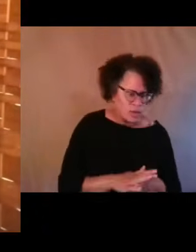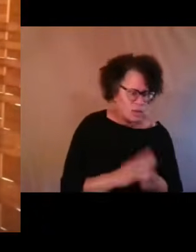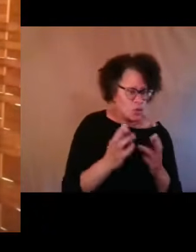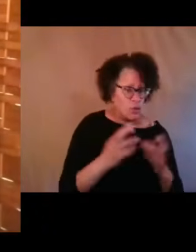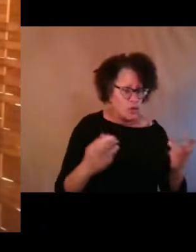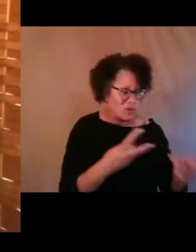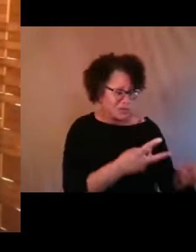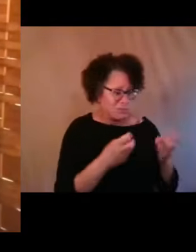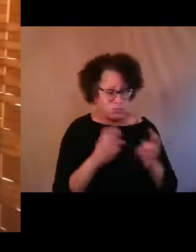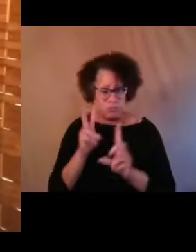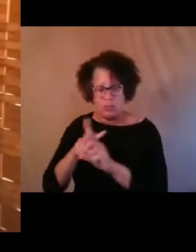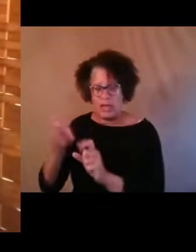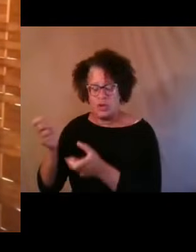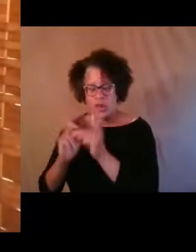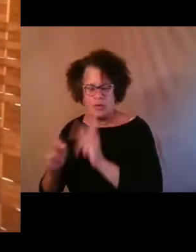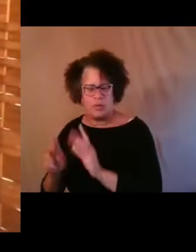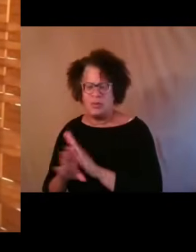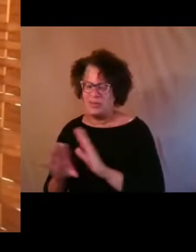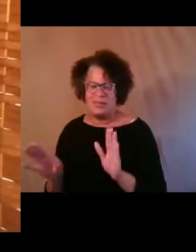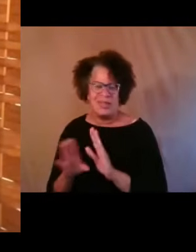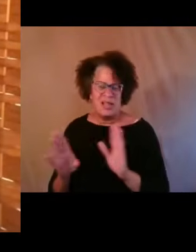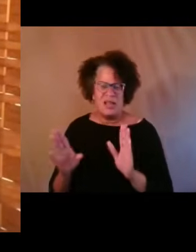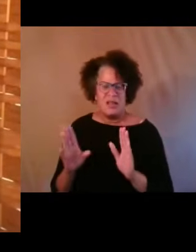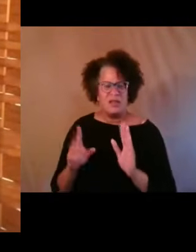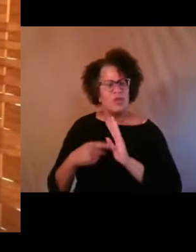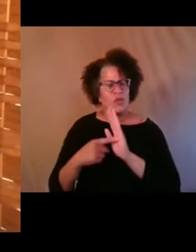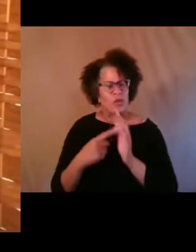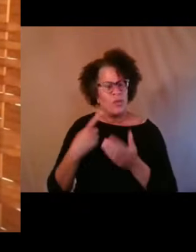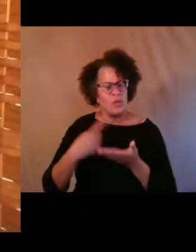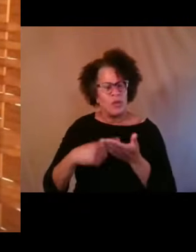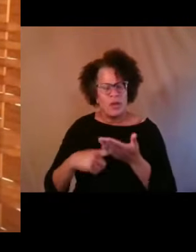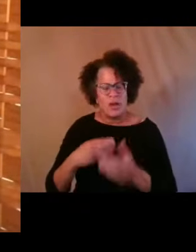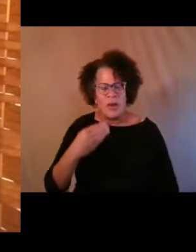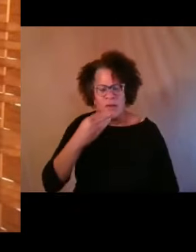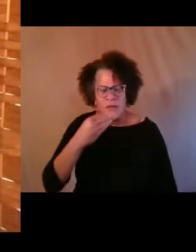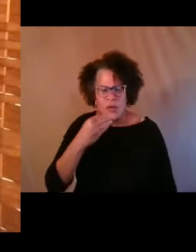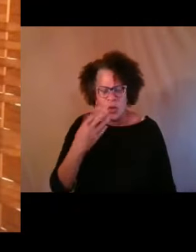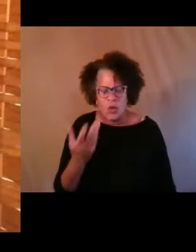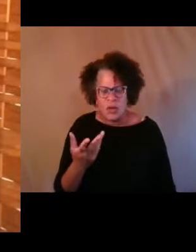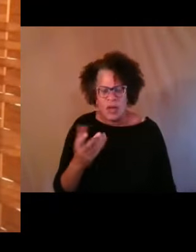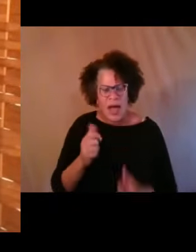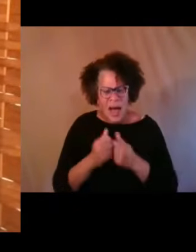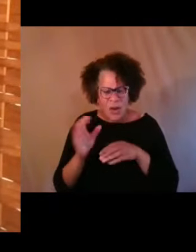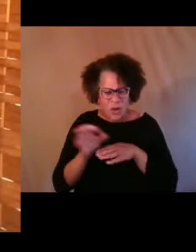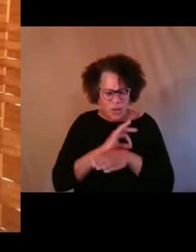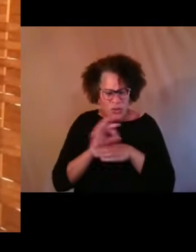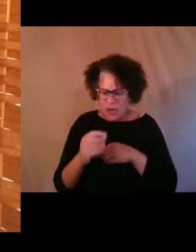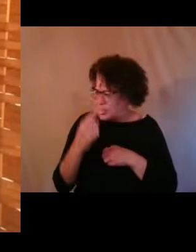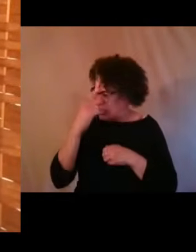And so I look at things like food. How can one think and function if they don't have food?